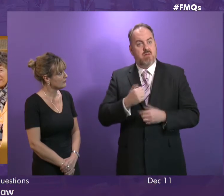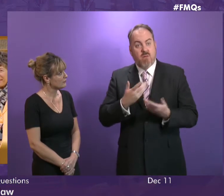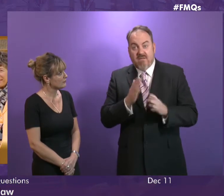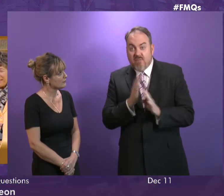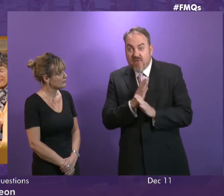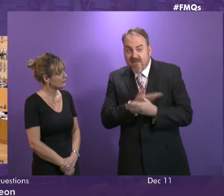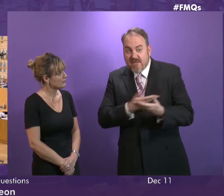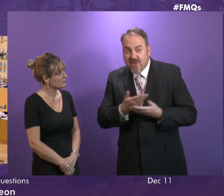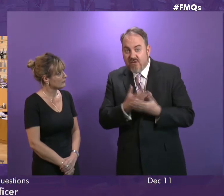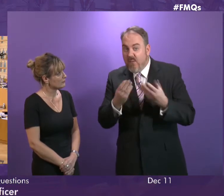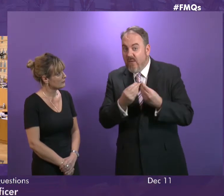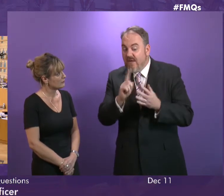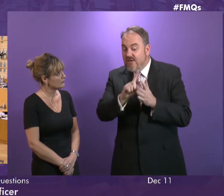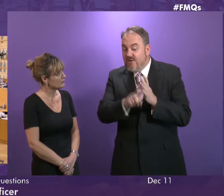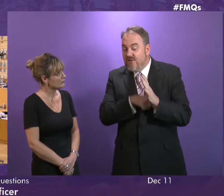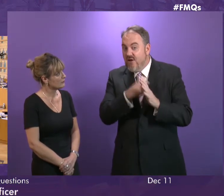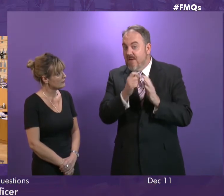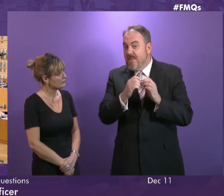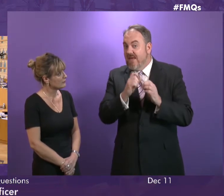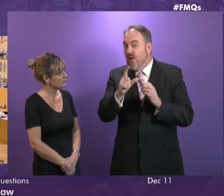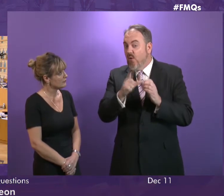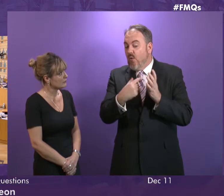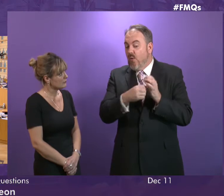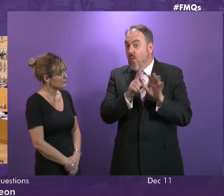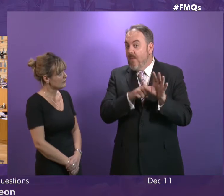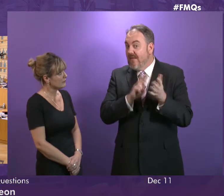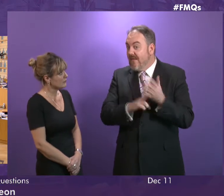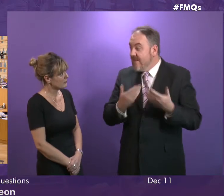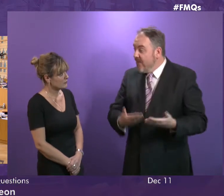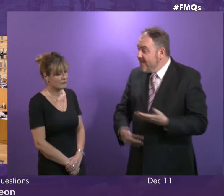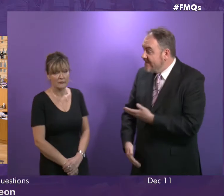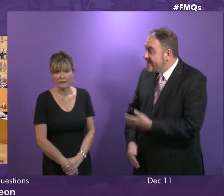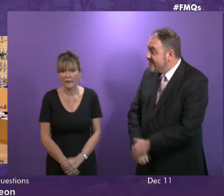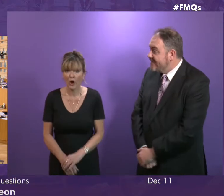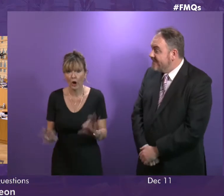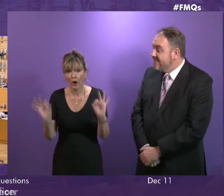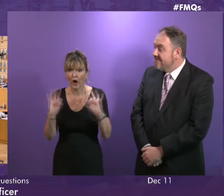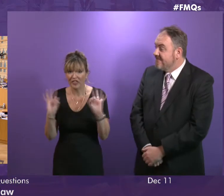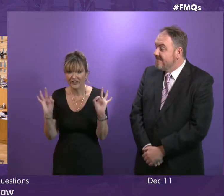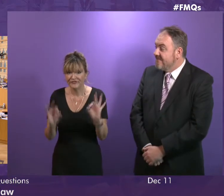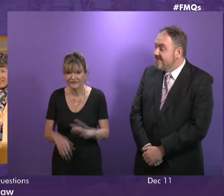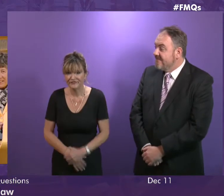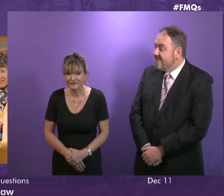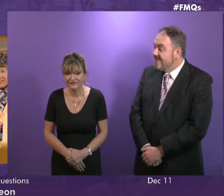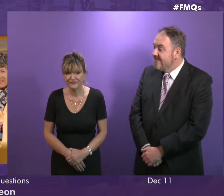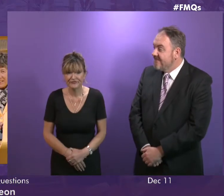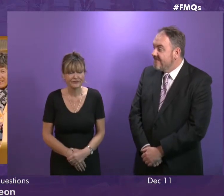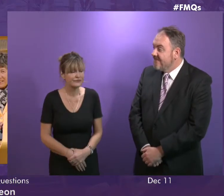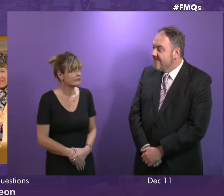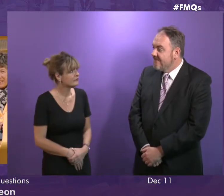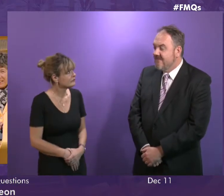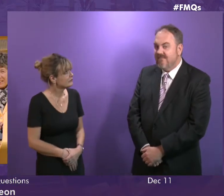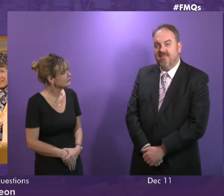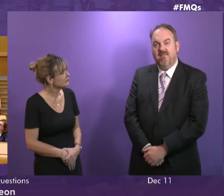None. I am sorry—I did not hear. Was that a “no” or a “none”?